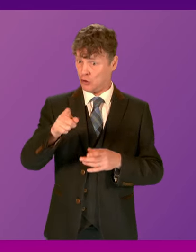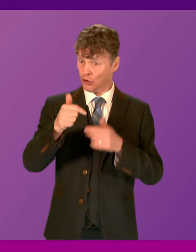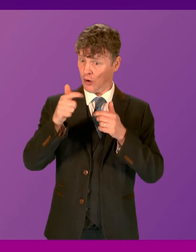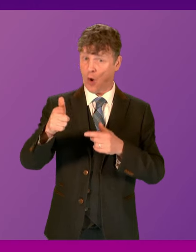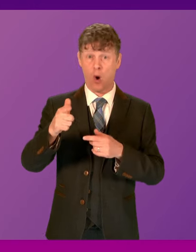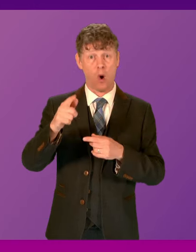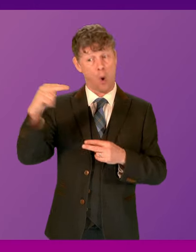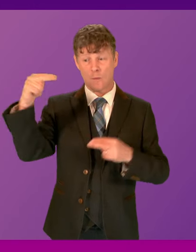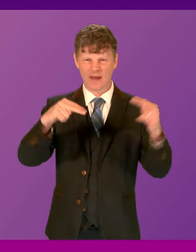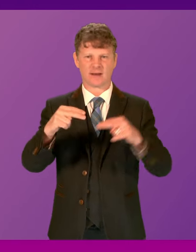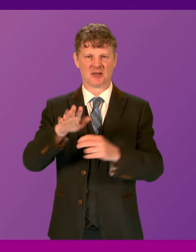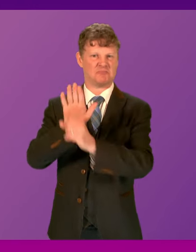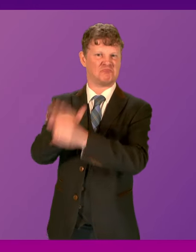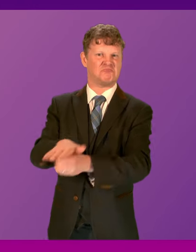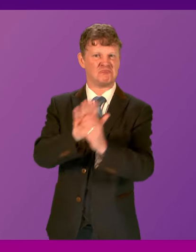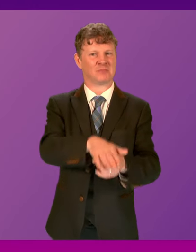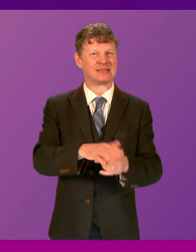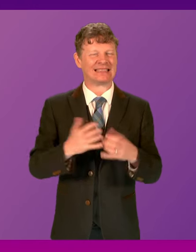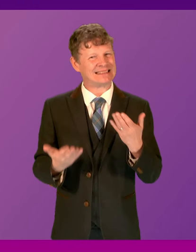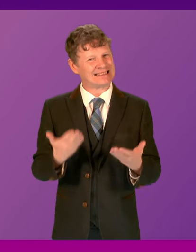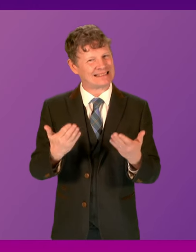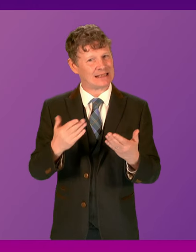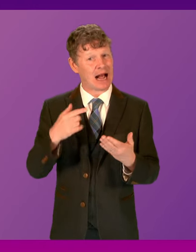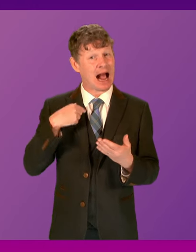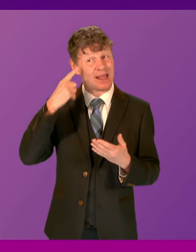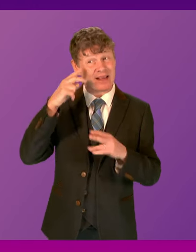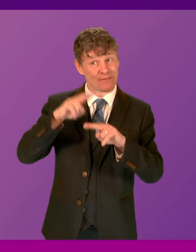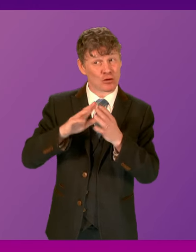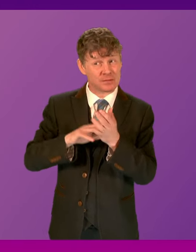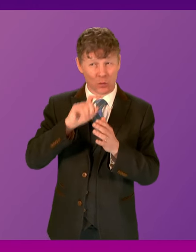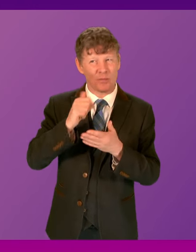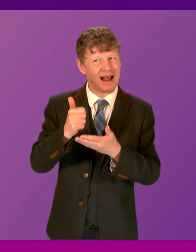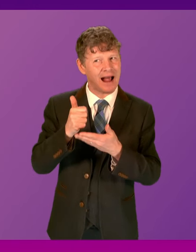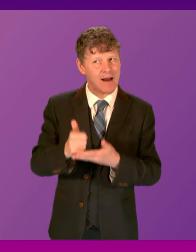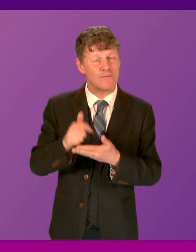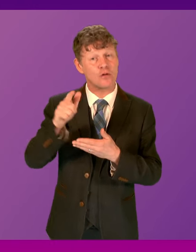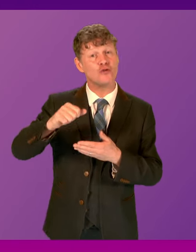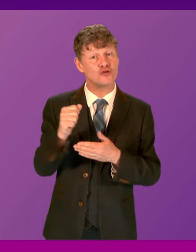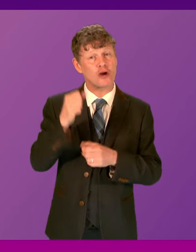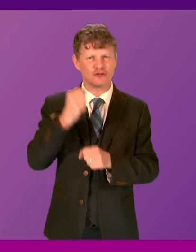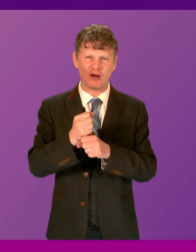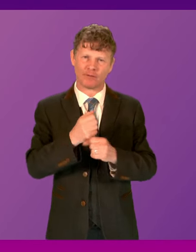It would be helpful for the Scottish Government to engage with those groups.